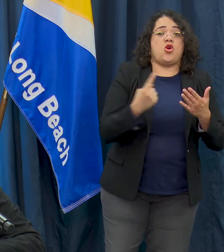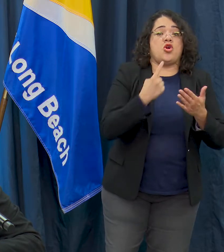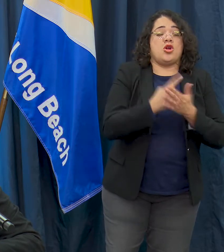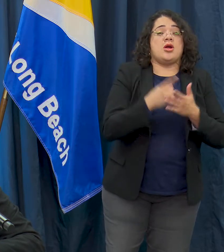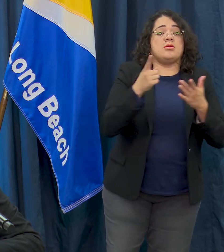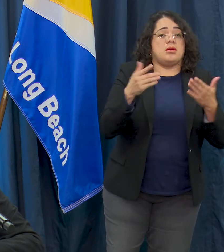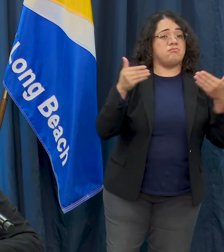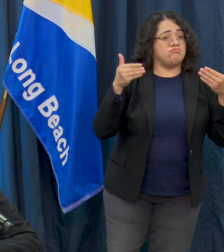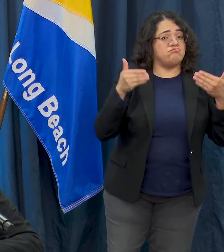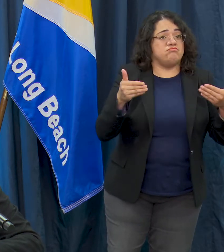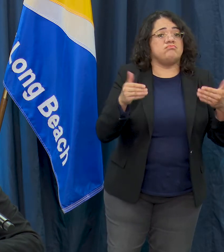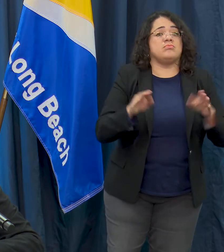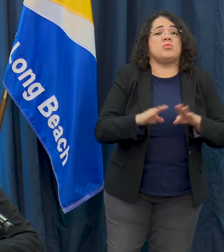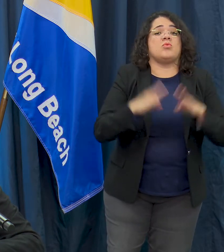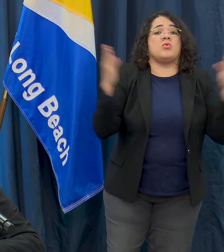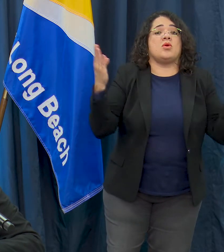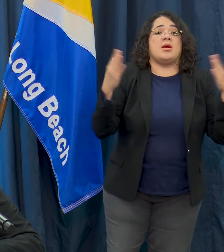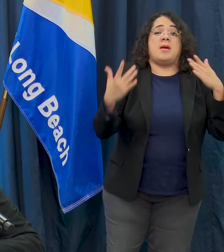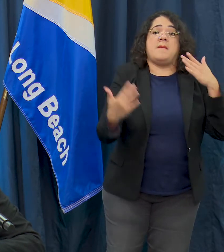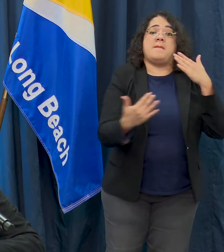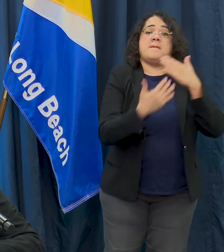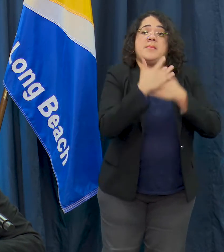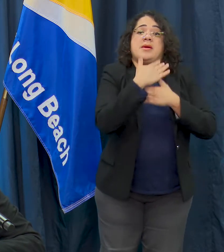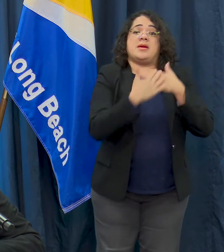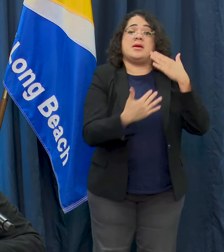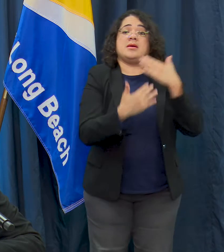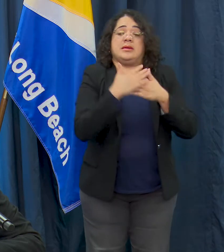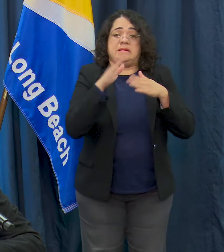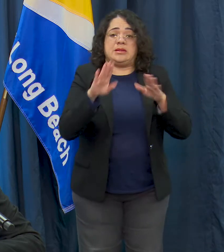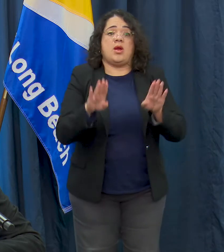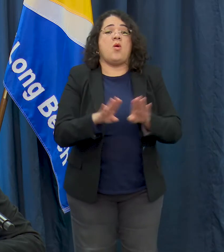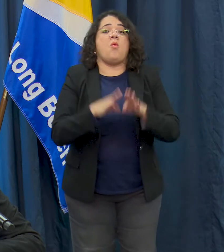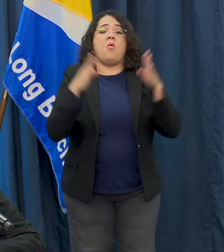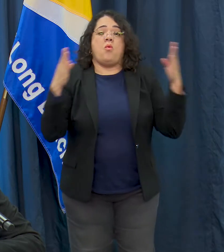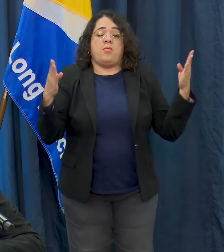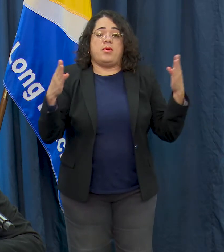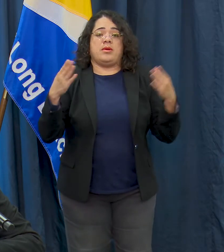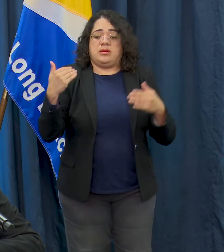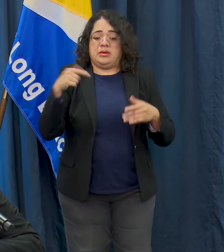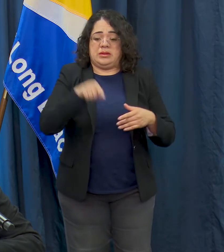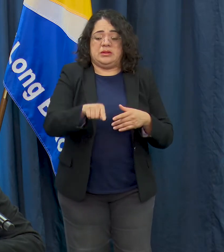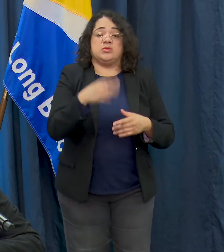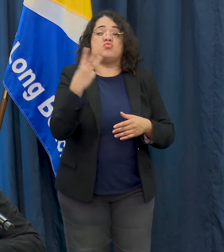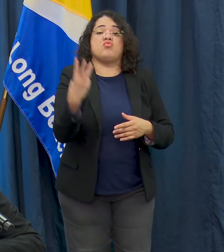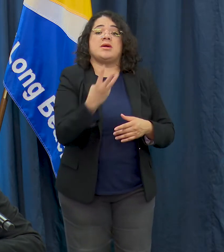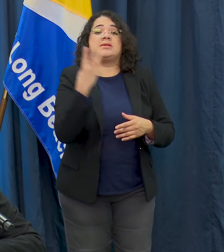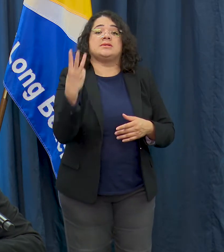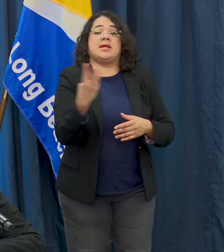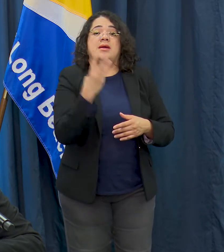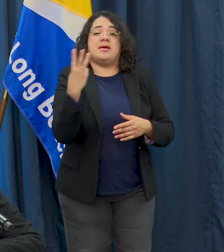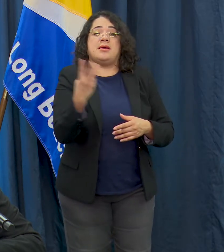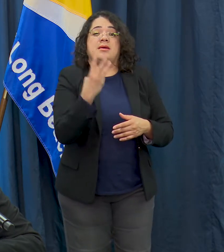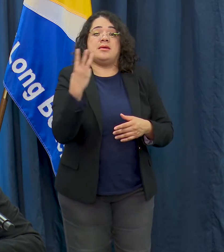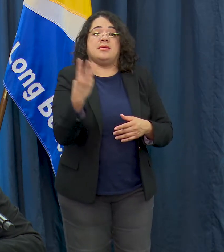that LA County beaches are opening and reopening this Wednesday. Just as a